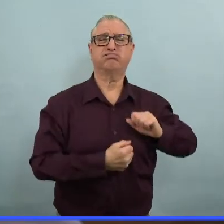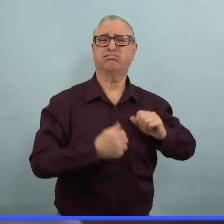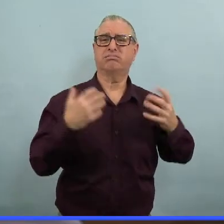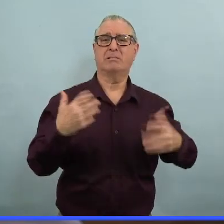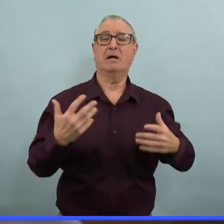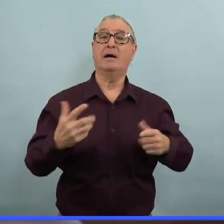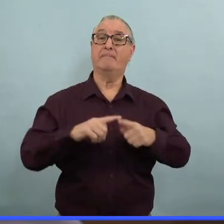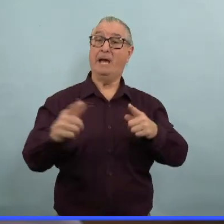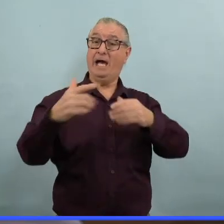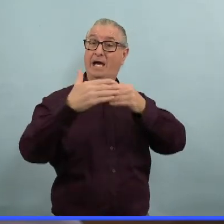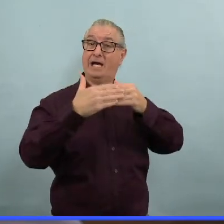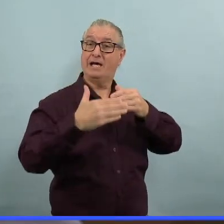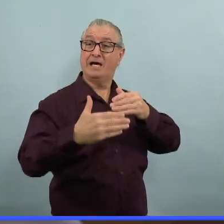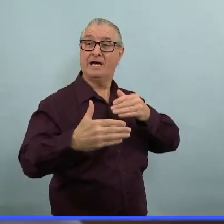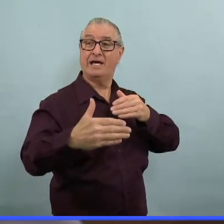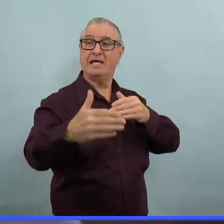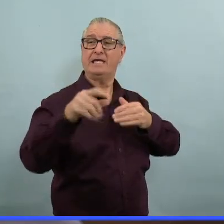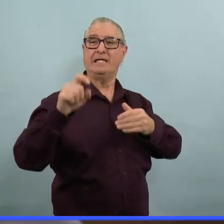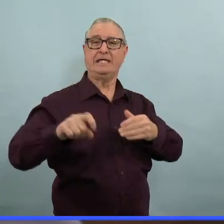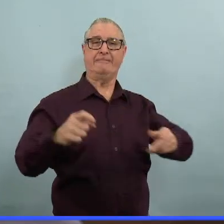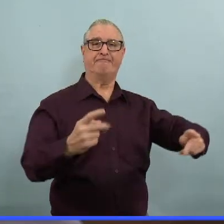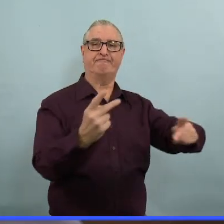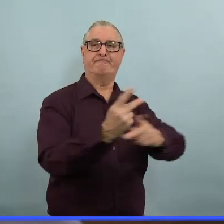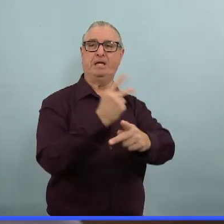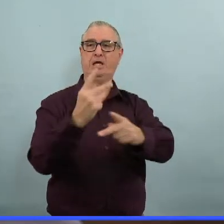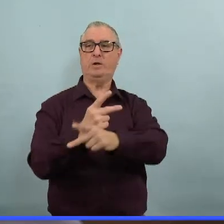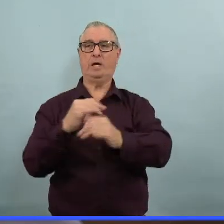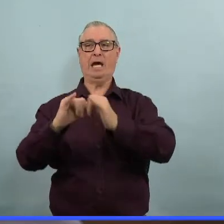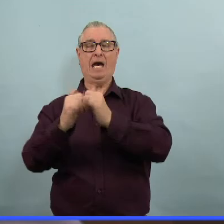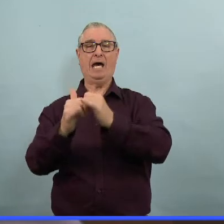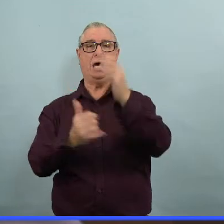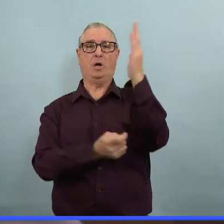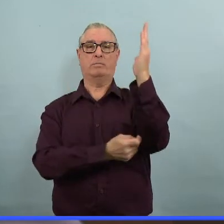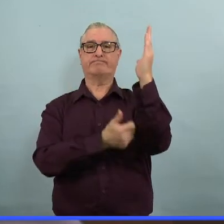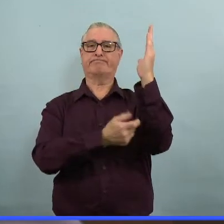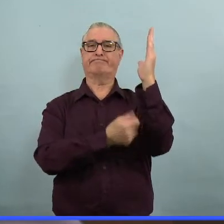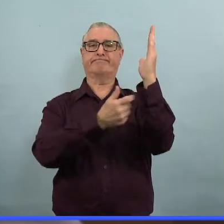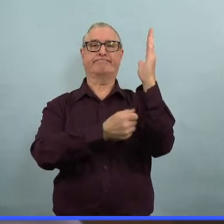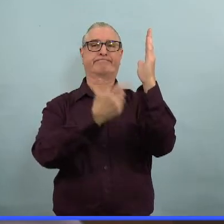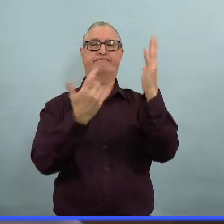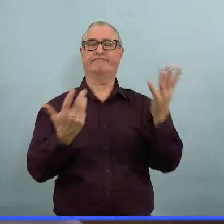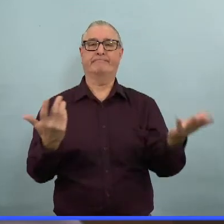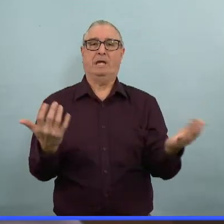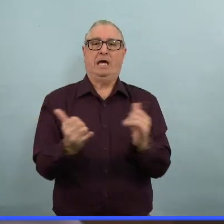find ways out of these public health restrictions because we know we're always going to have